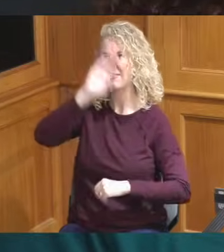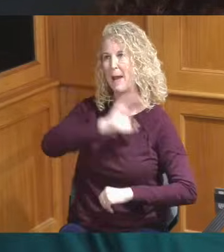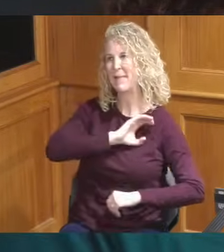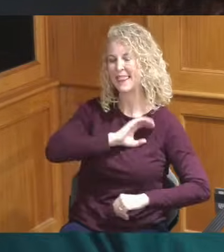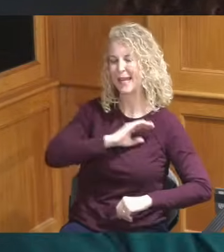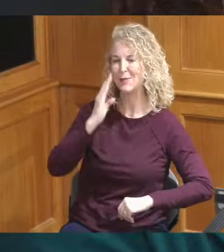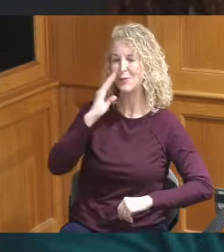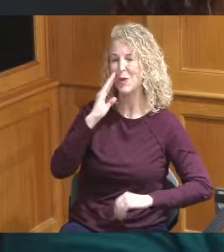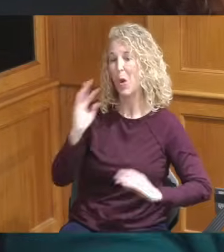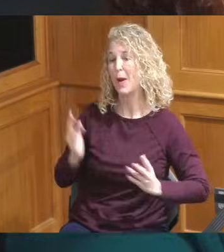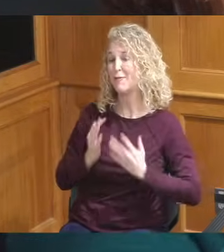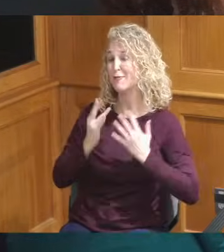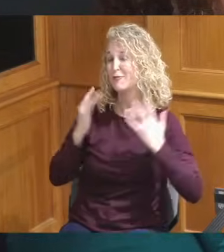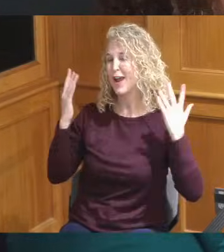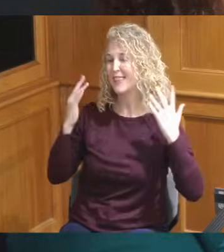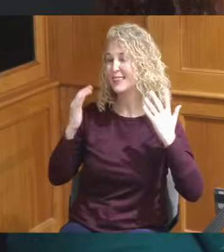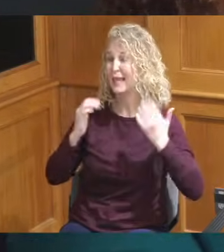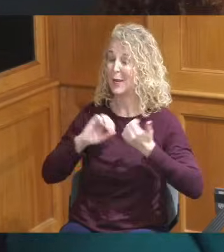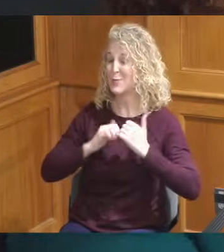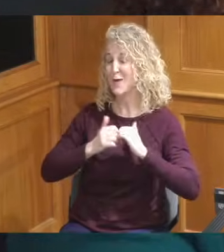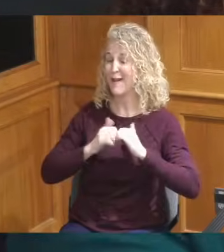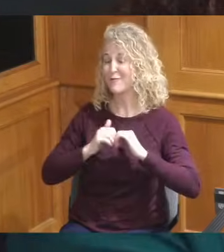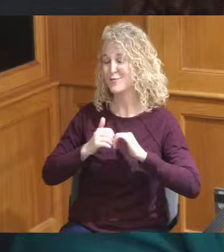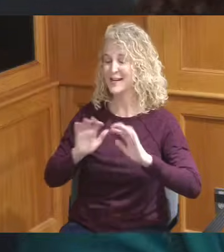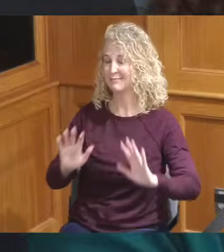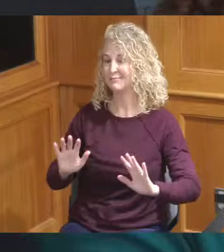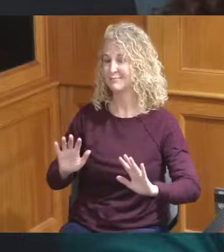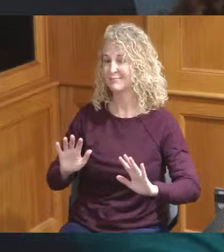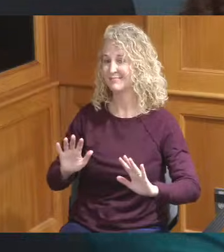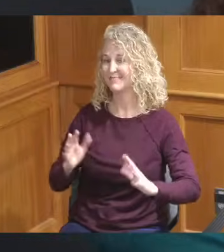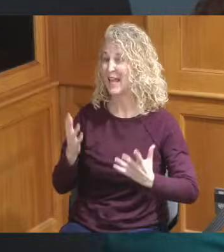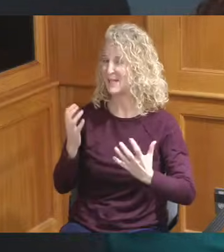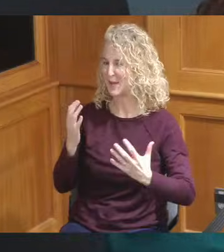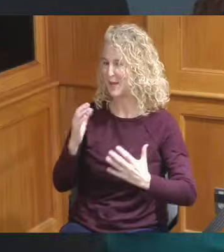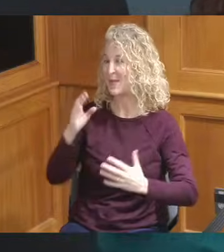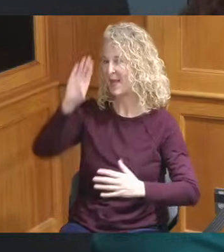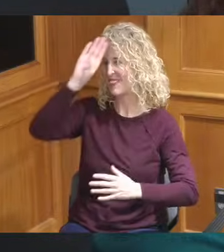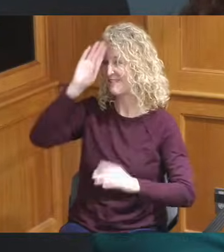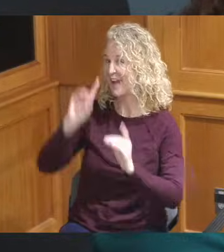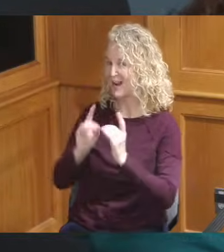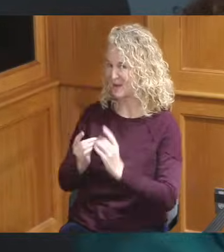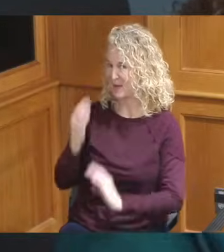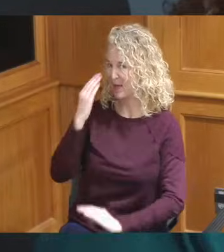Fire Department is properly annexed from the Fire Department. So I want to make sure we properly